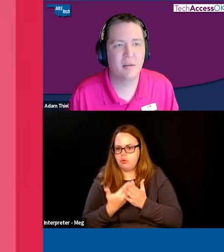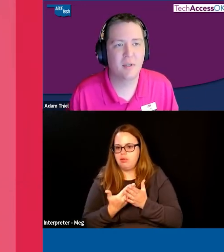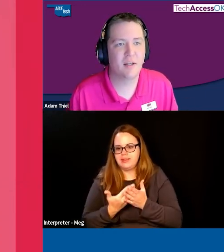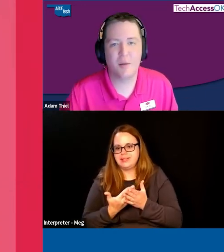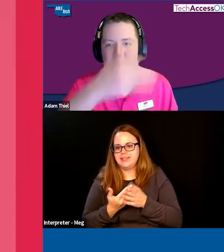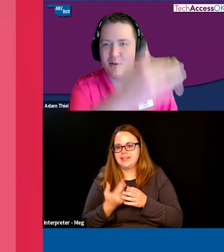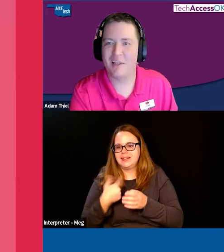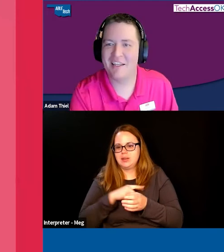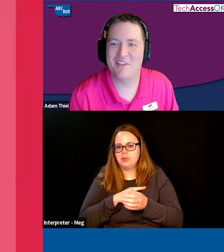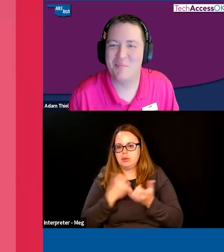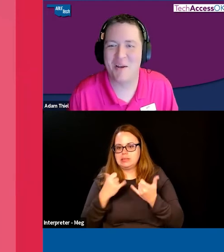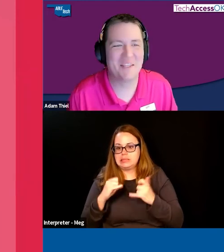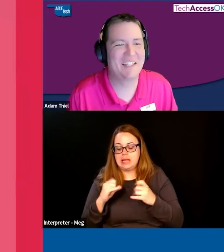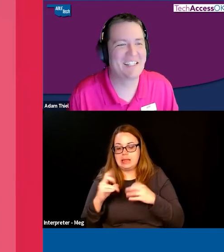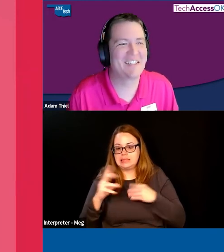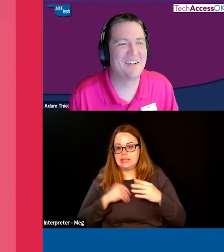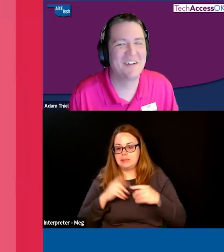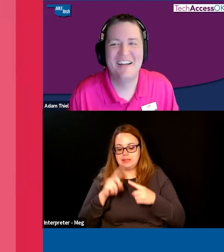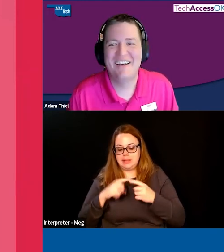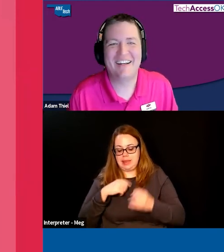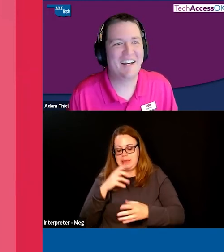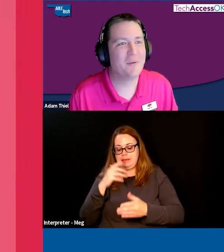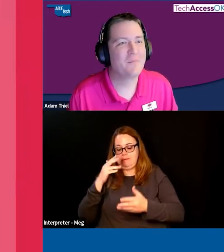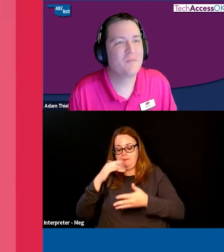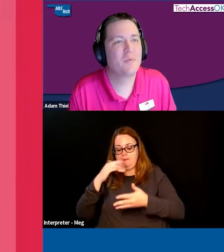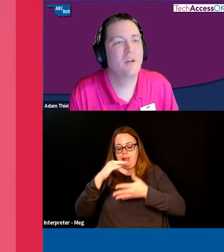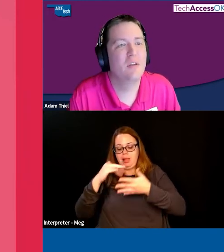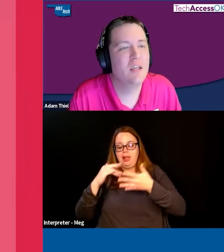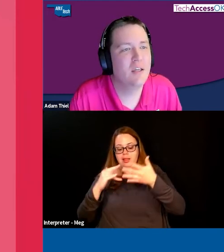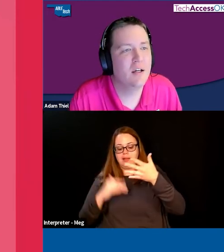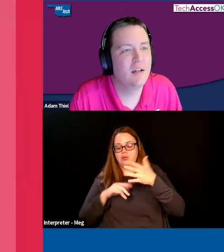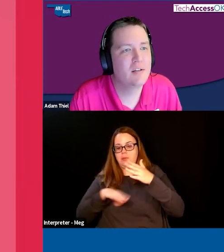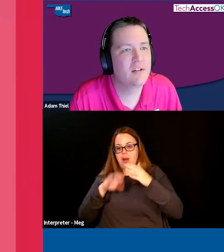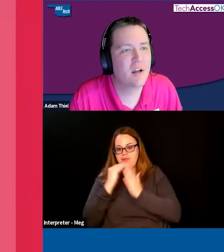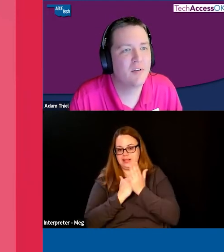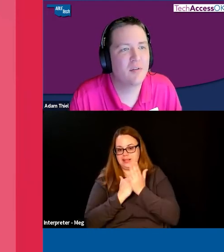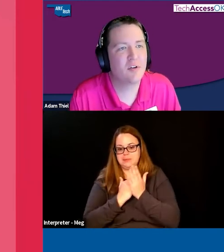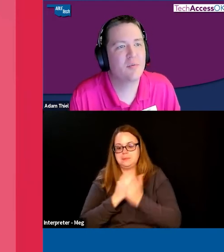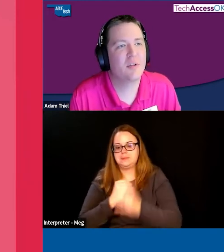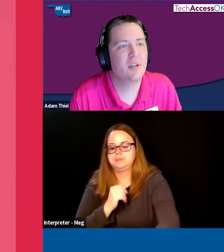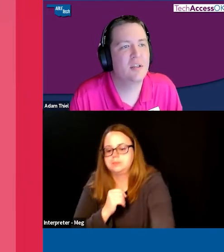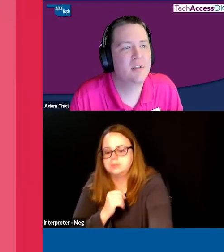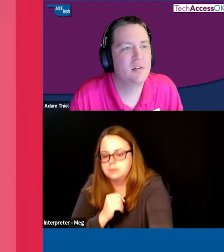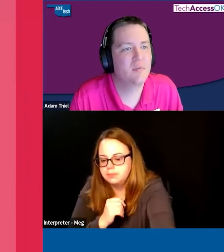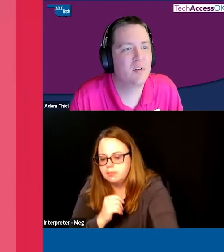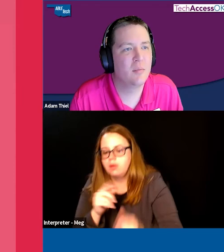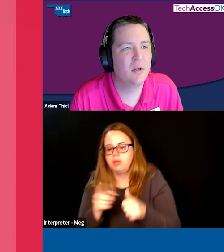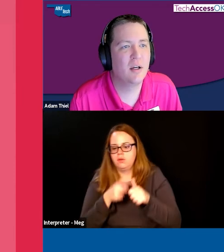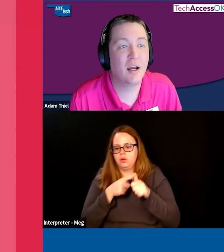kind of up until I get to the bottom of the list, so. The, starting off here, the first one is from Ozzie.